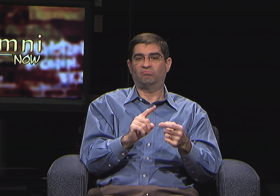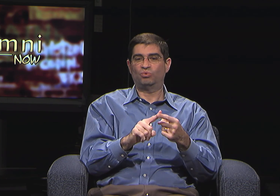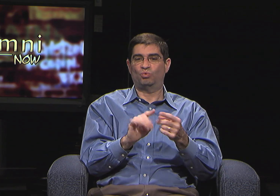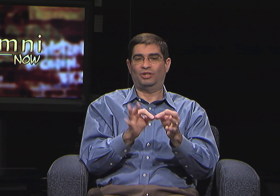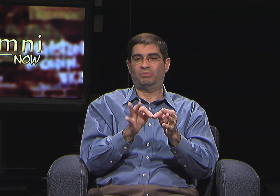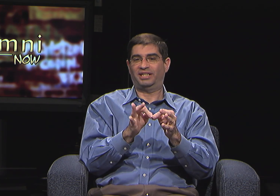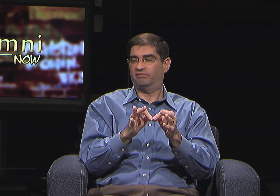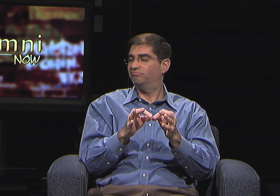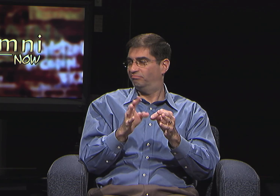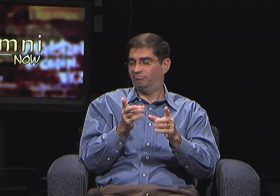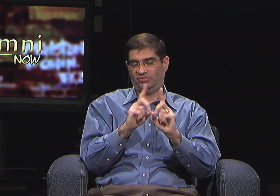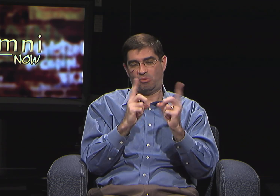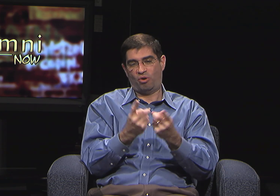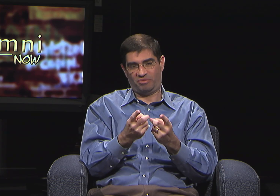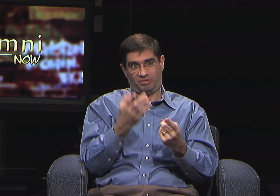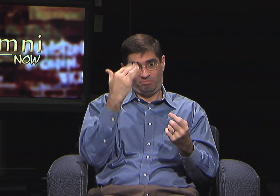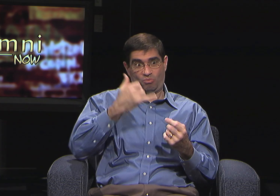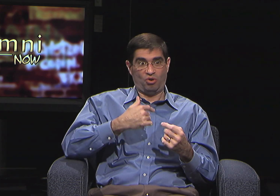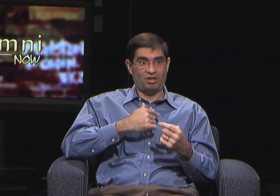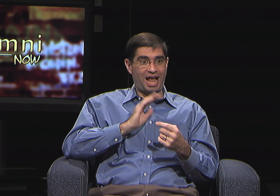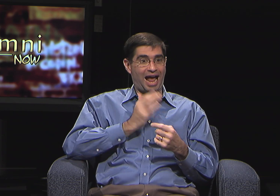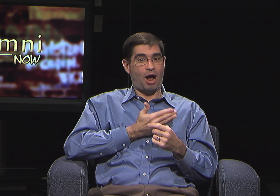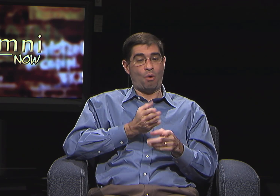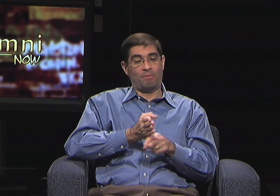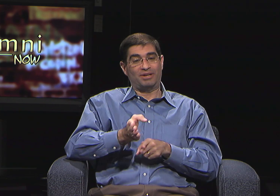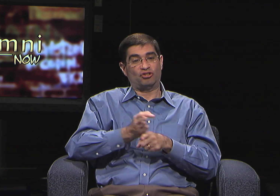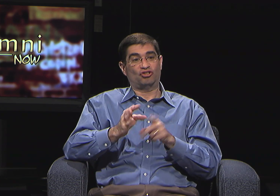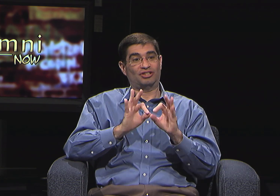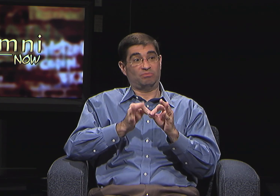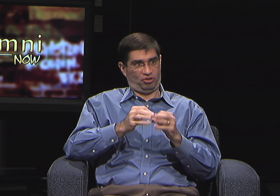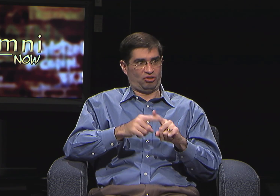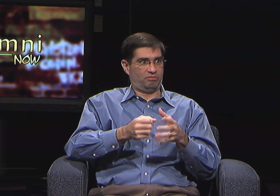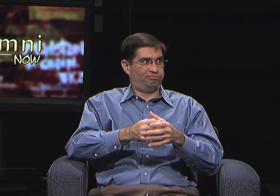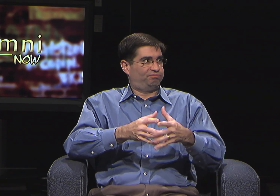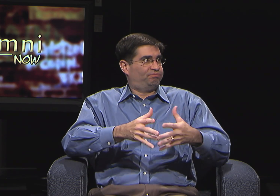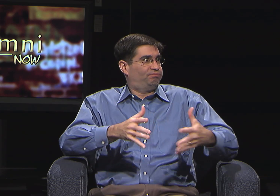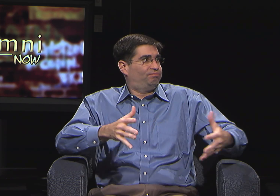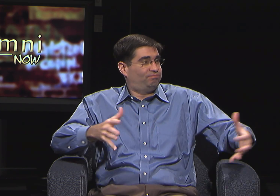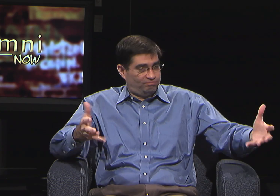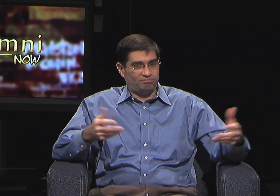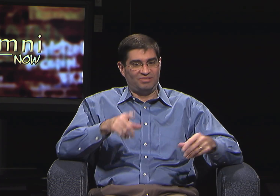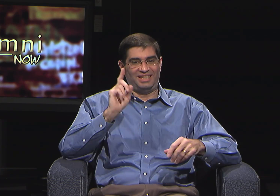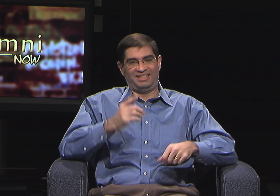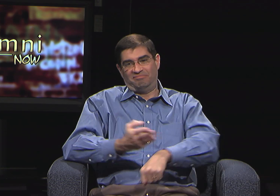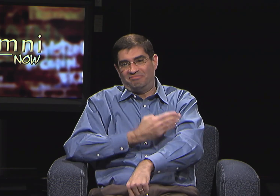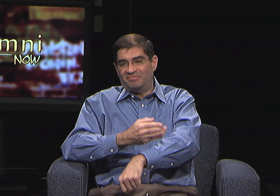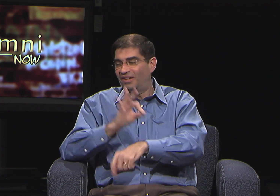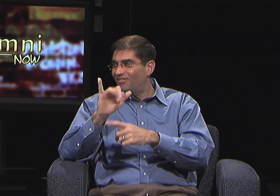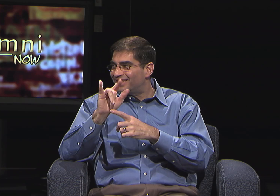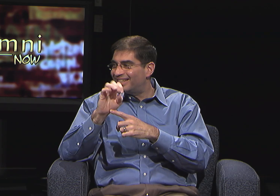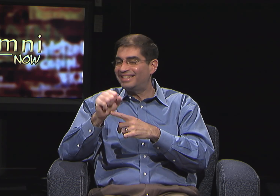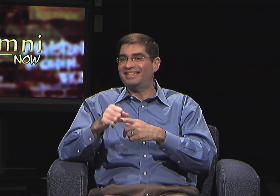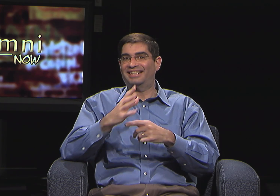one is for the Department of Interpretation because enrollment in that program is expanding dramatically and experiencing a lot of growth.